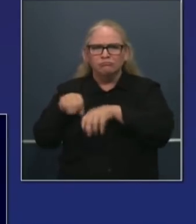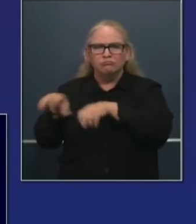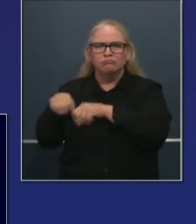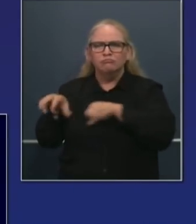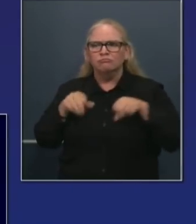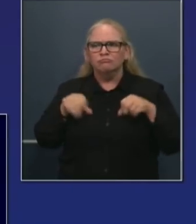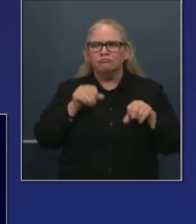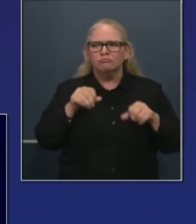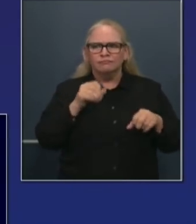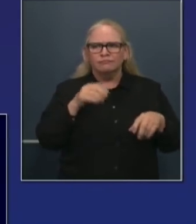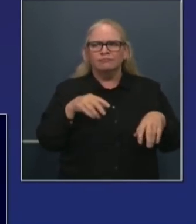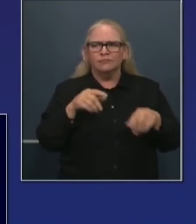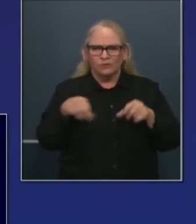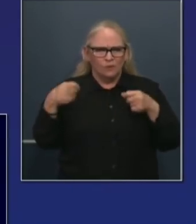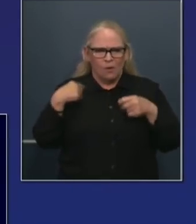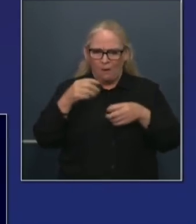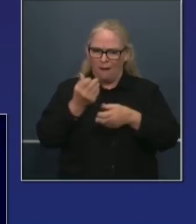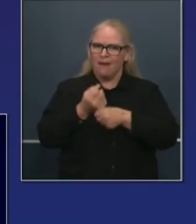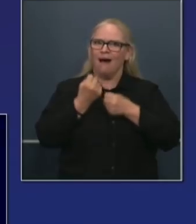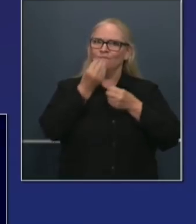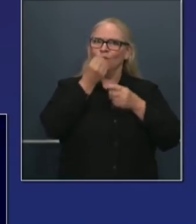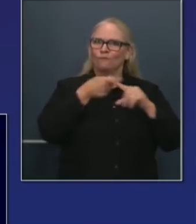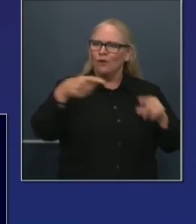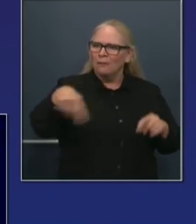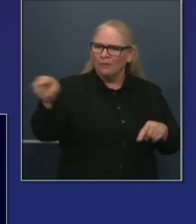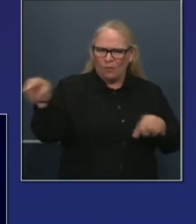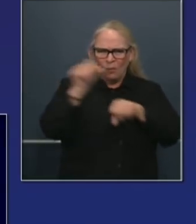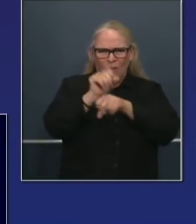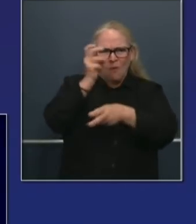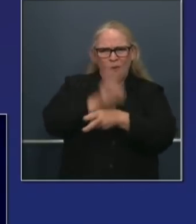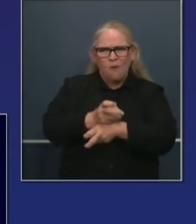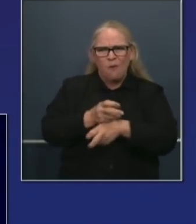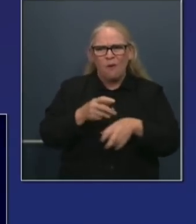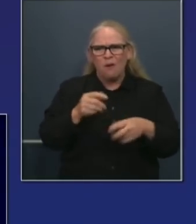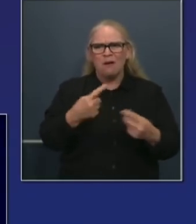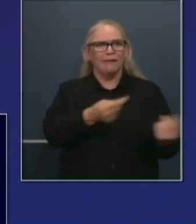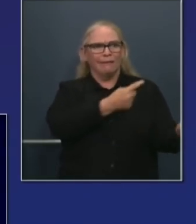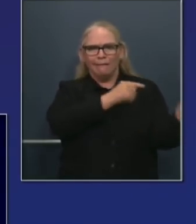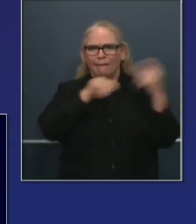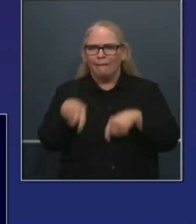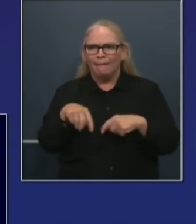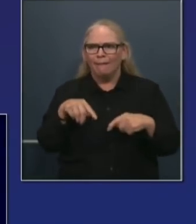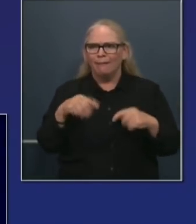WORKERS THAT COME IN THE STATE AROUND THEM IN THE STATE OF CALIFORNIA.